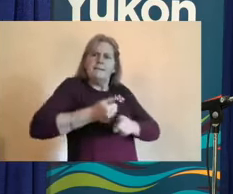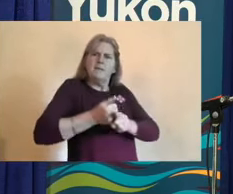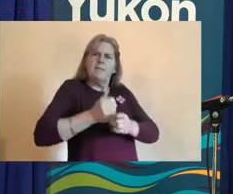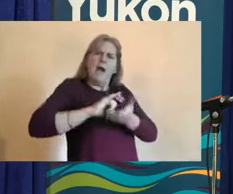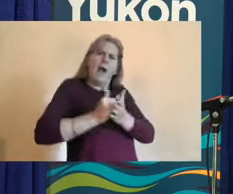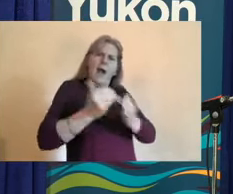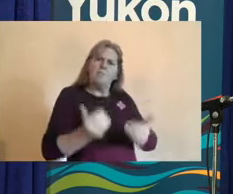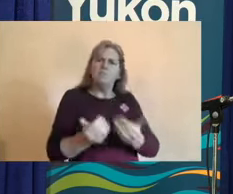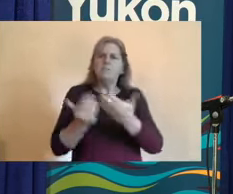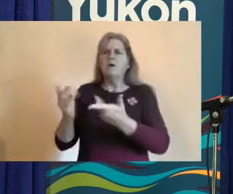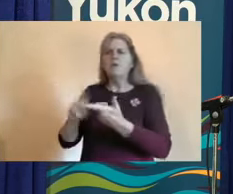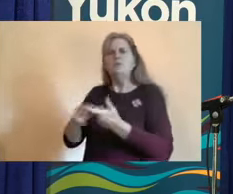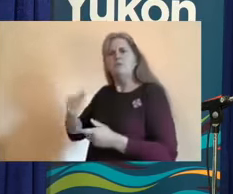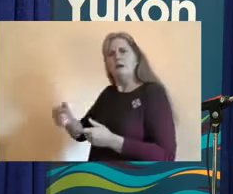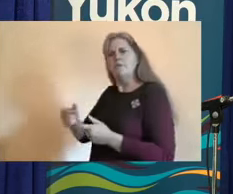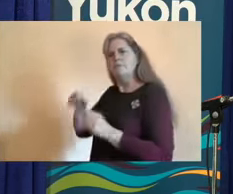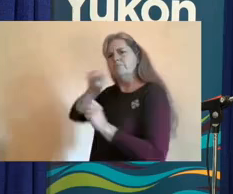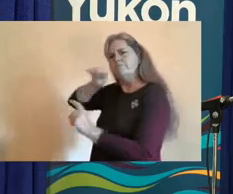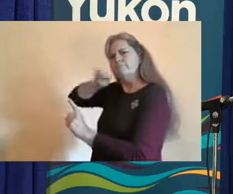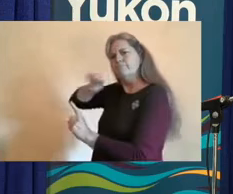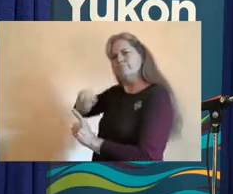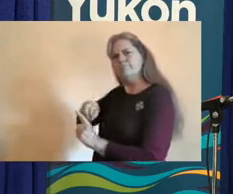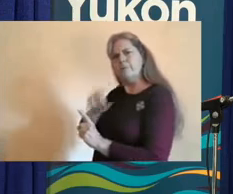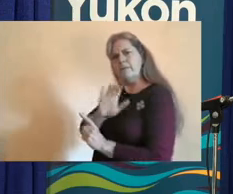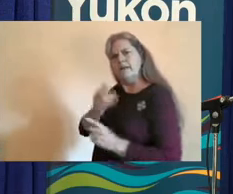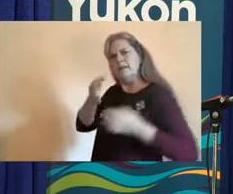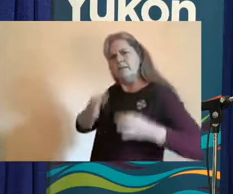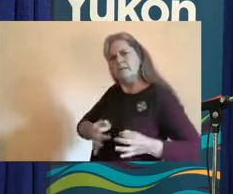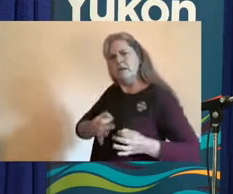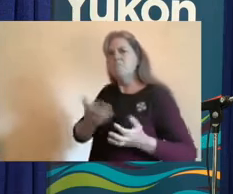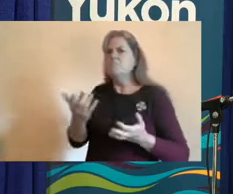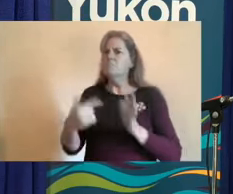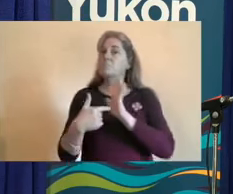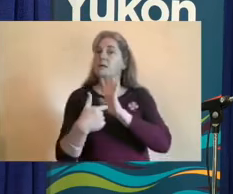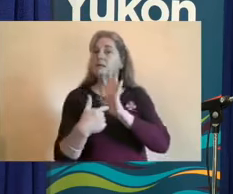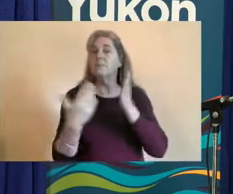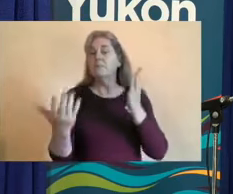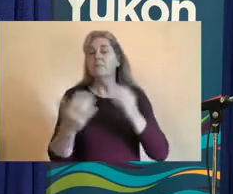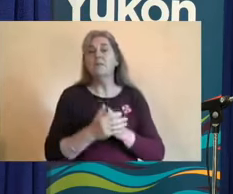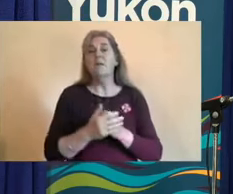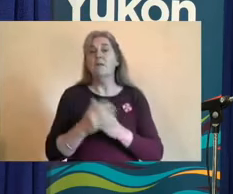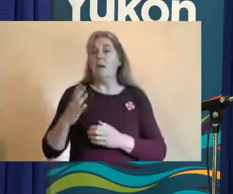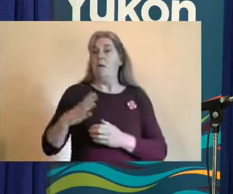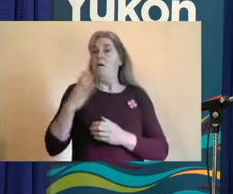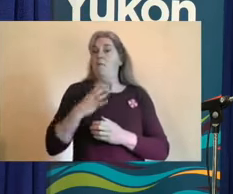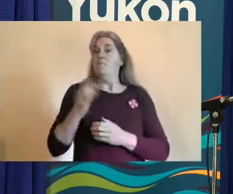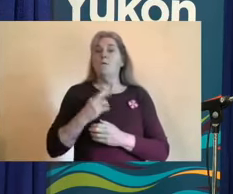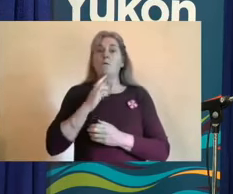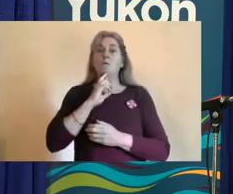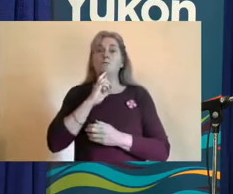government. They may choose to provide a formal report, with recommendations.